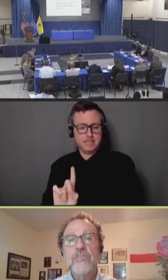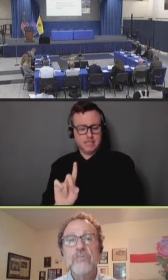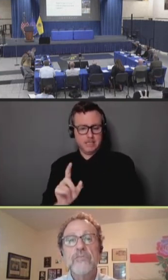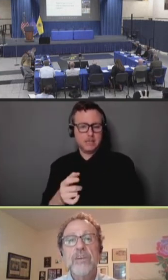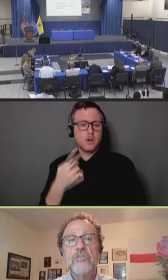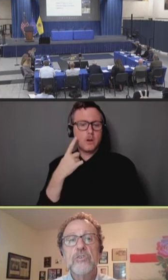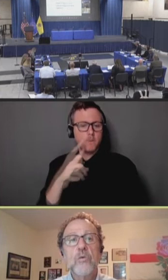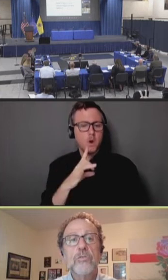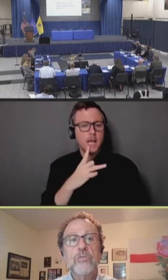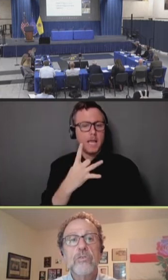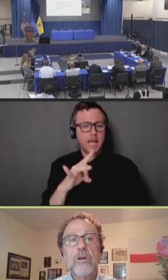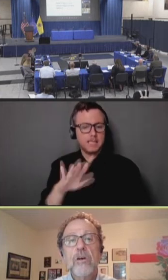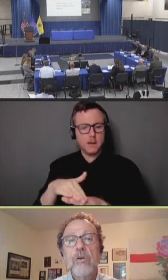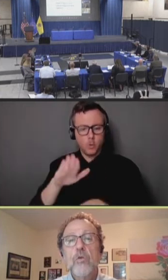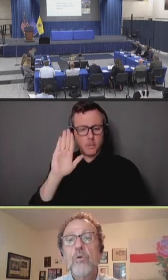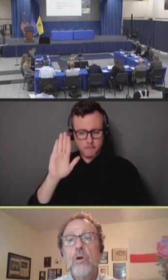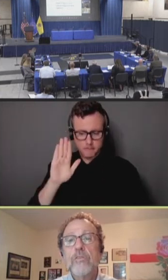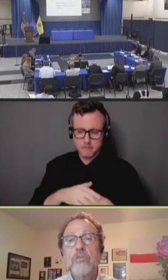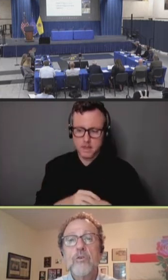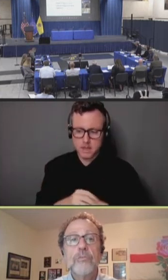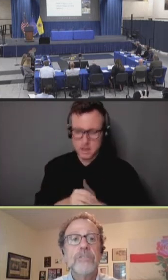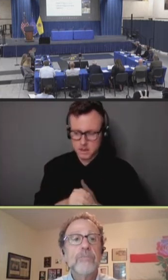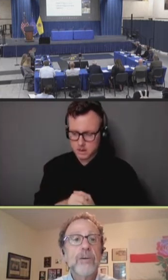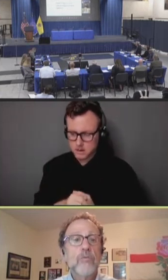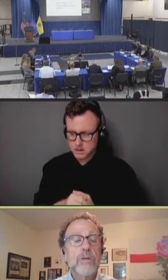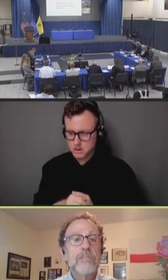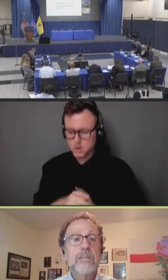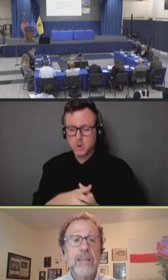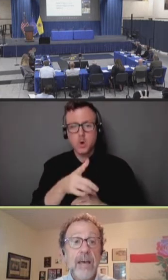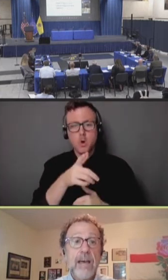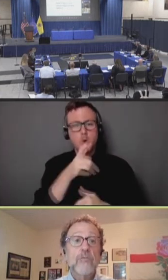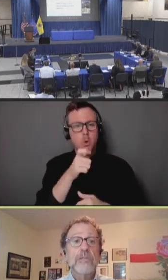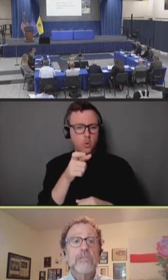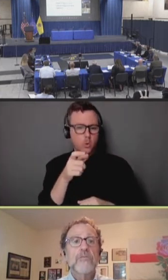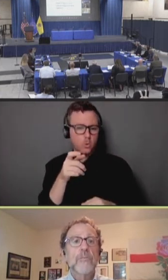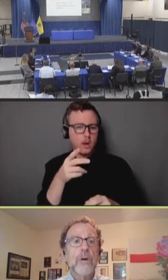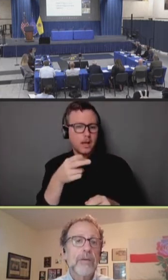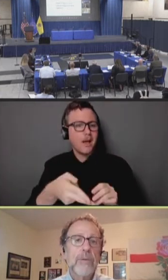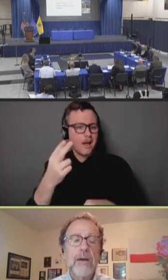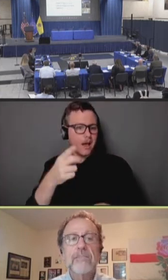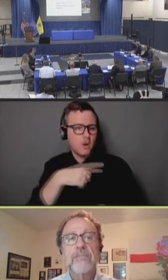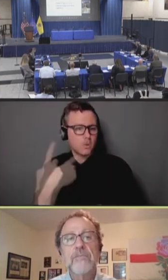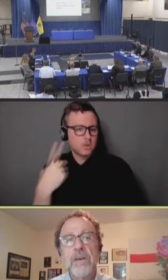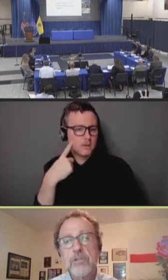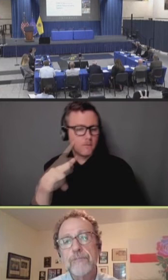years of age and older who are determined to be at risk -- at high risk for monkeypox infection.